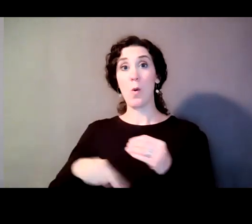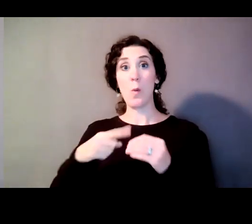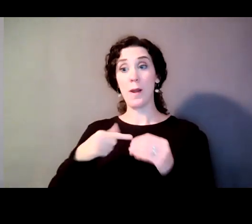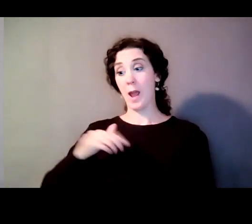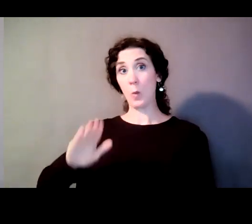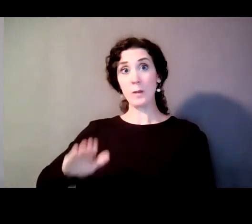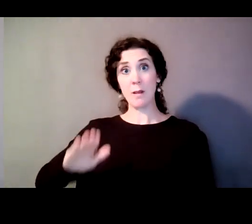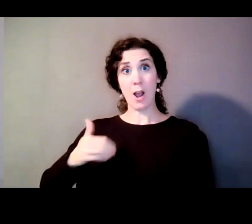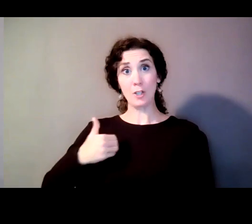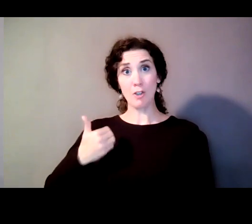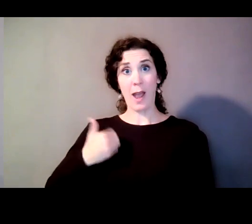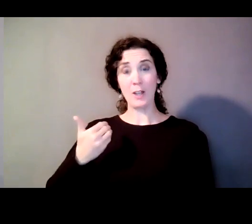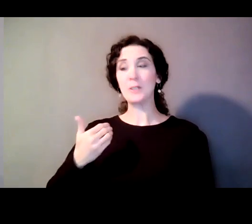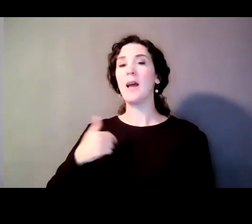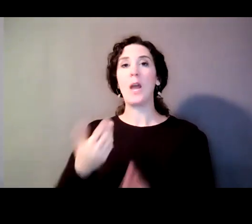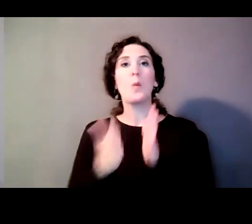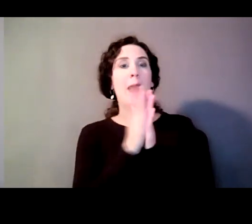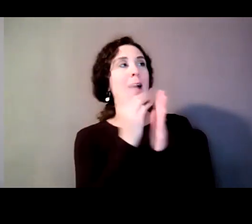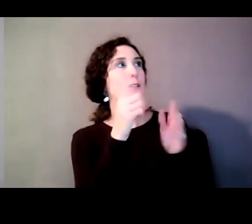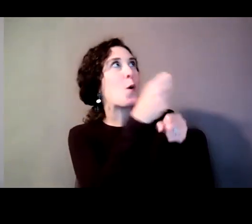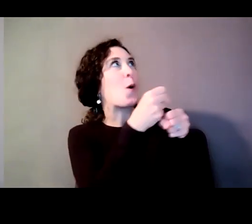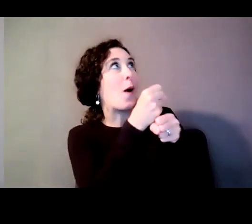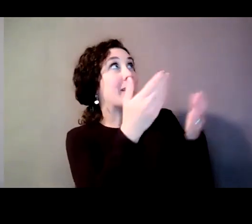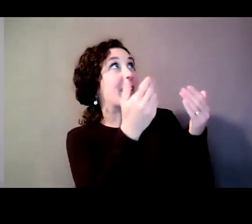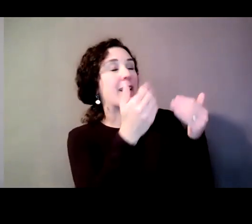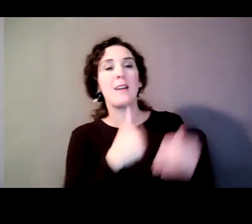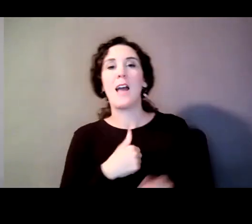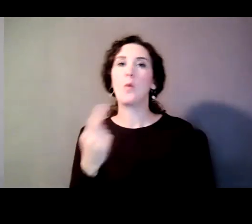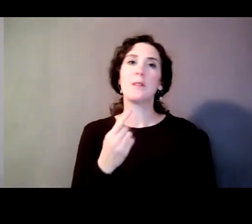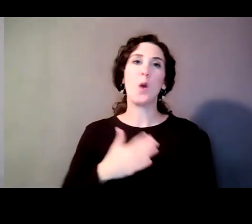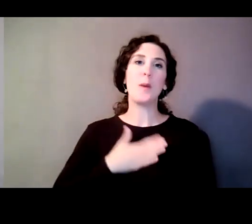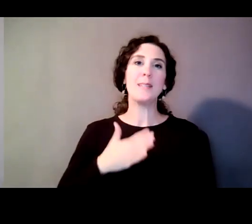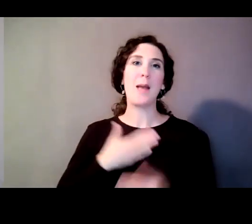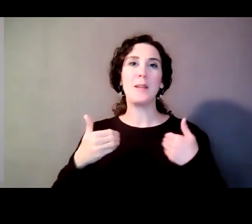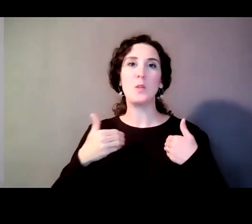and I was always glad to get a glass of milk with a few drops of coffee in it.